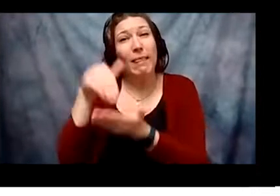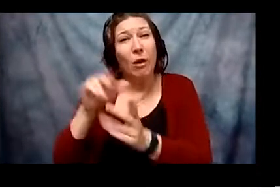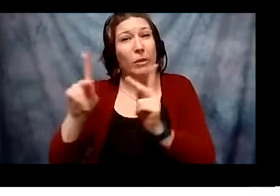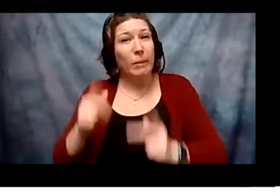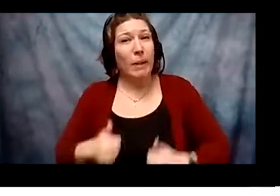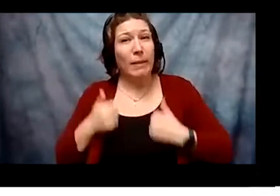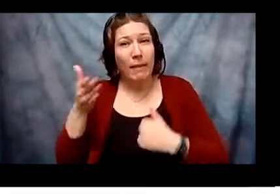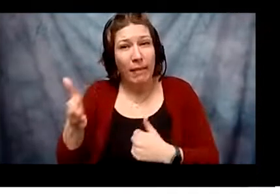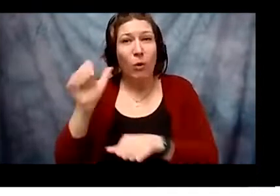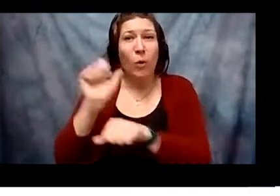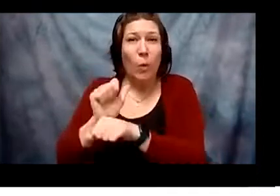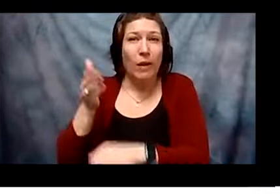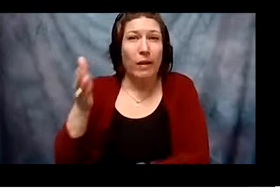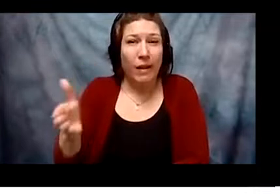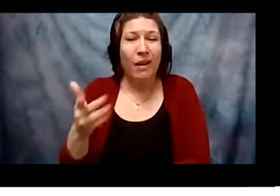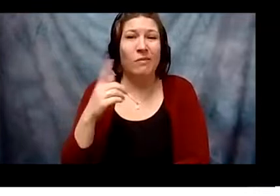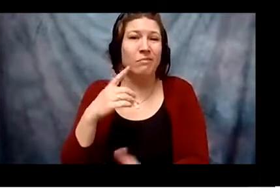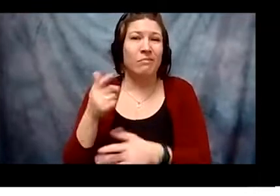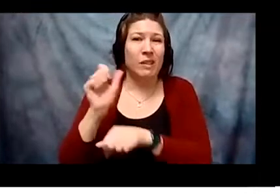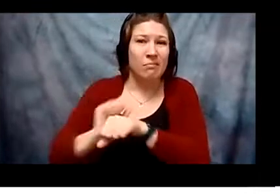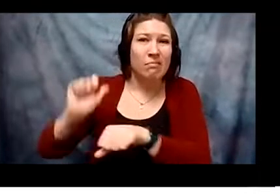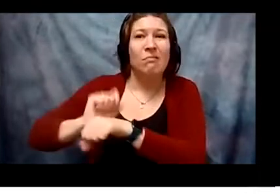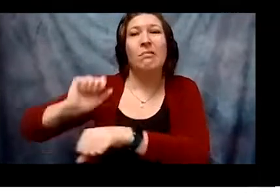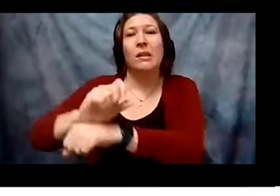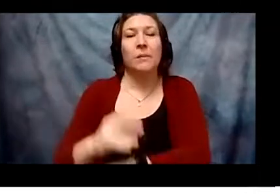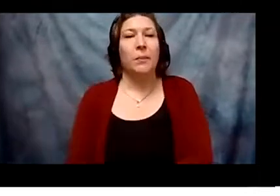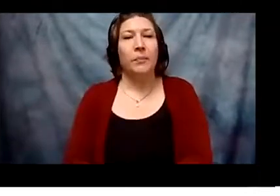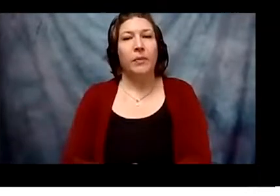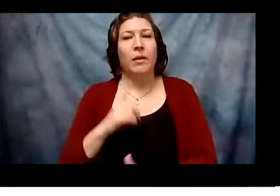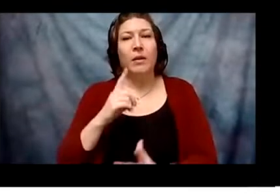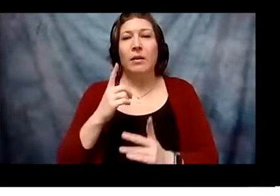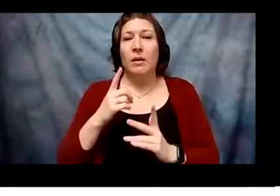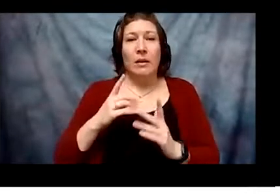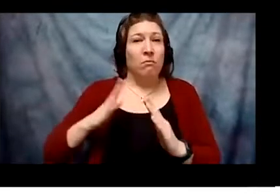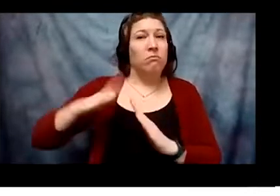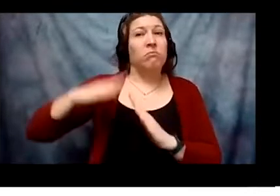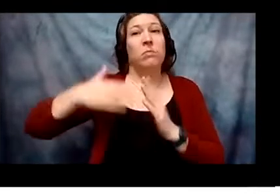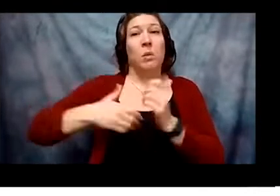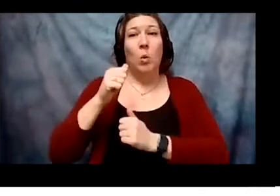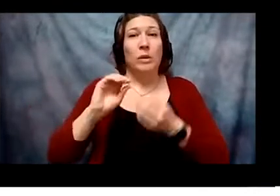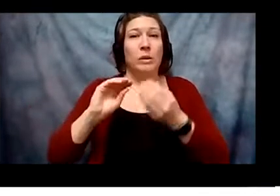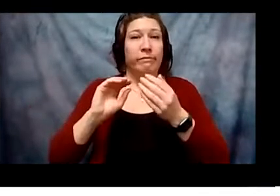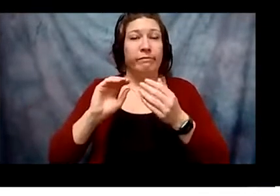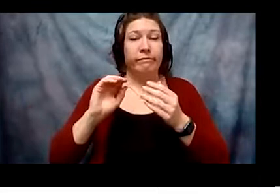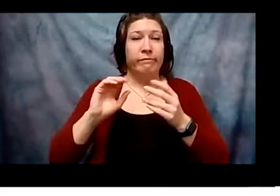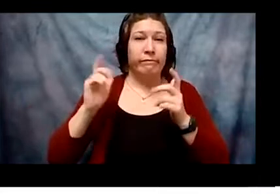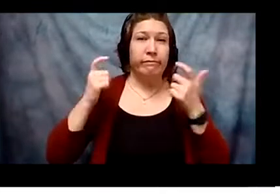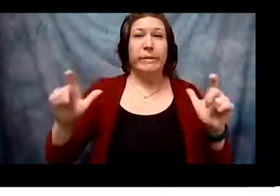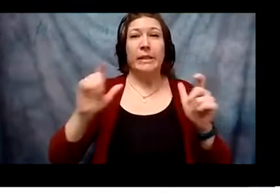The peak decades for institutionalization where in the 1930s and 40s. But first, let's touch on why